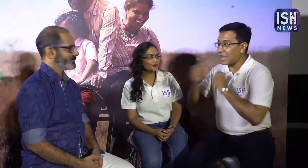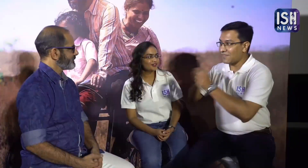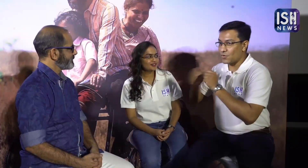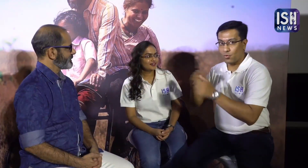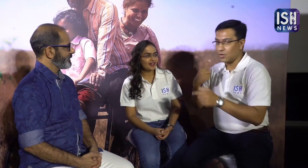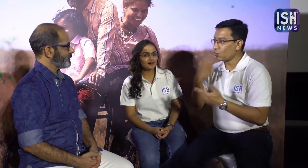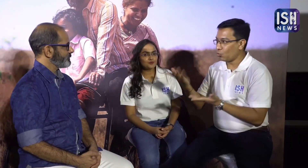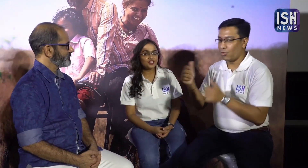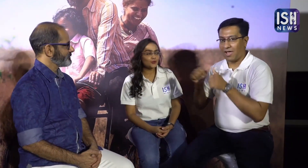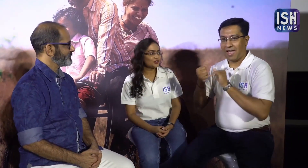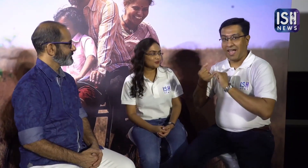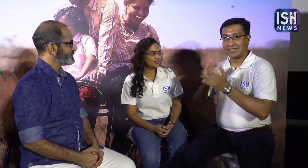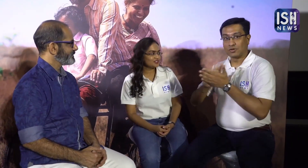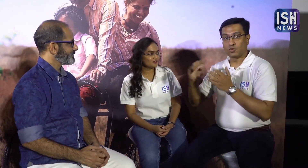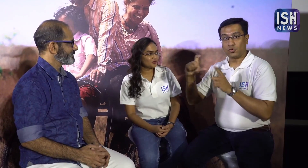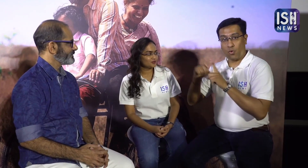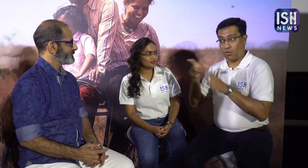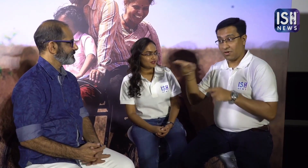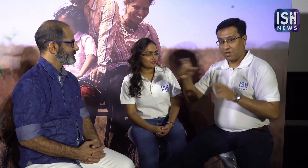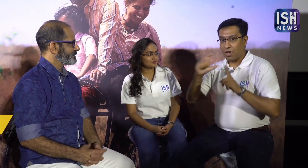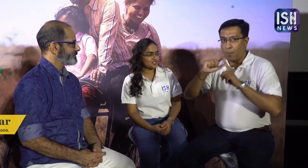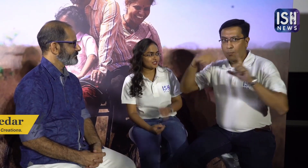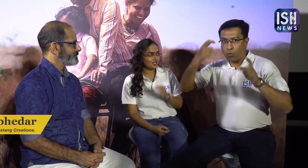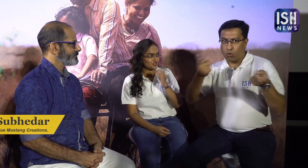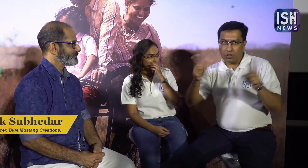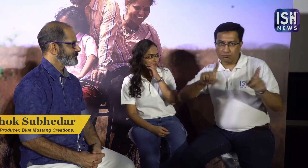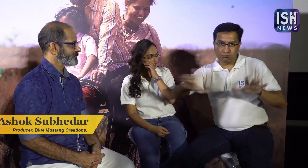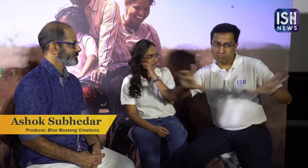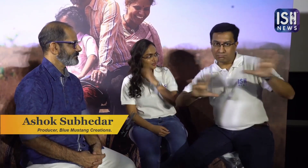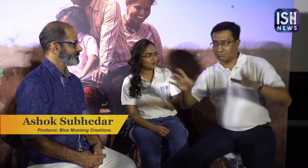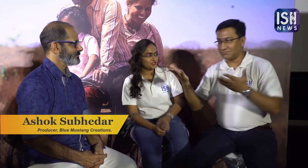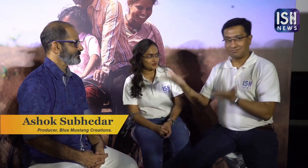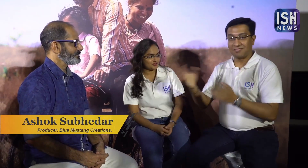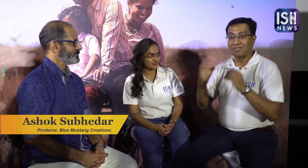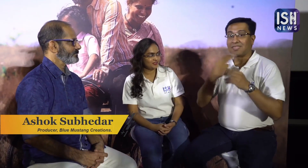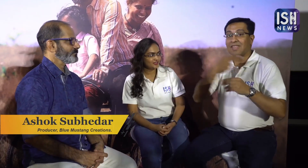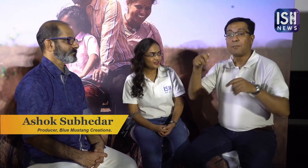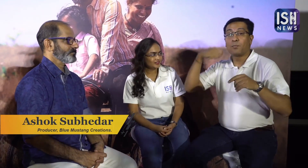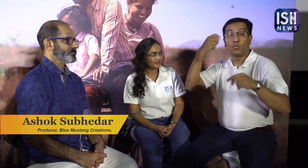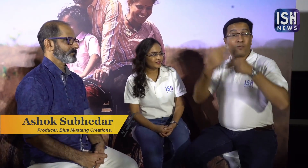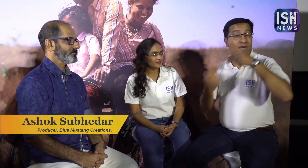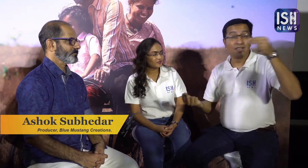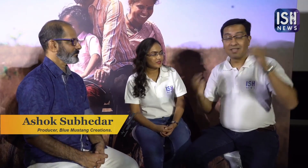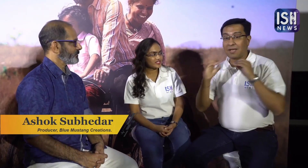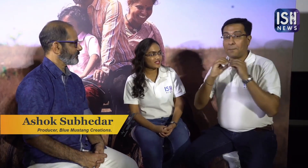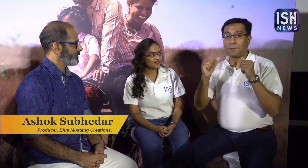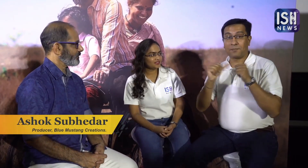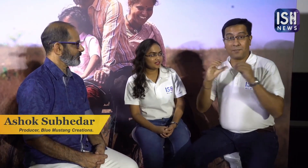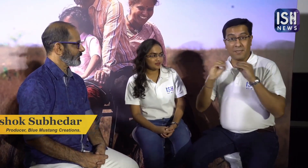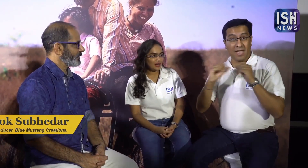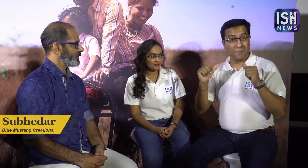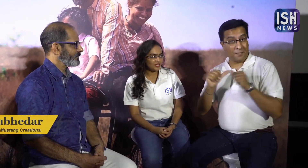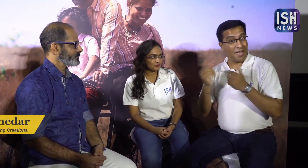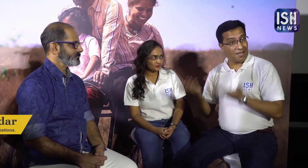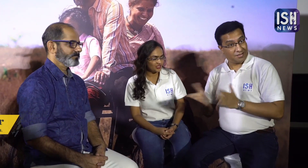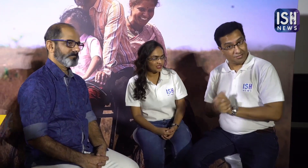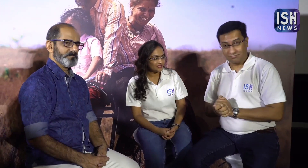This is Mr Ashok Subhedar. He has produced the movie BABA.